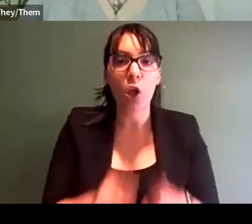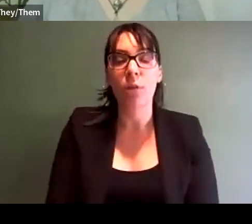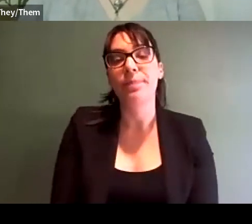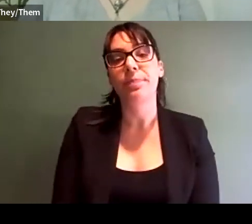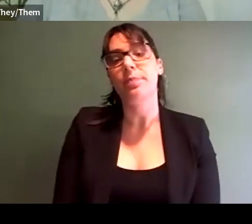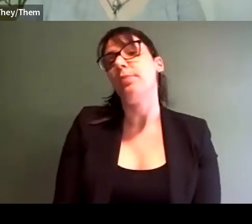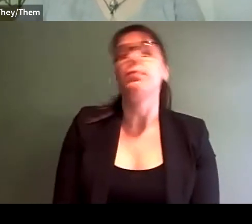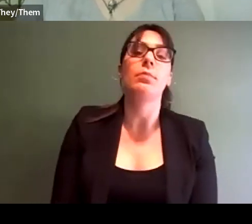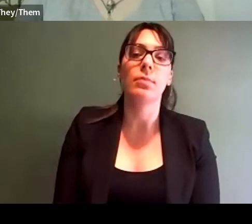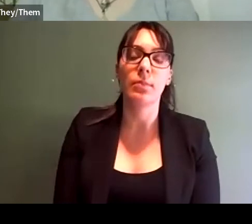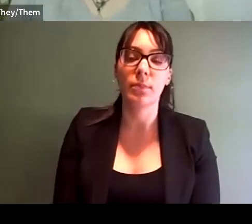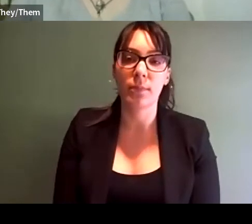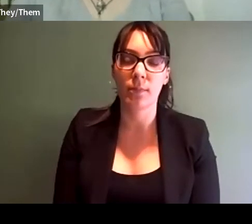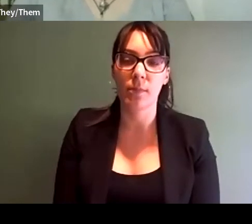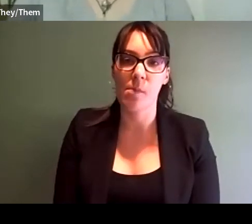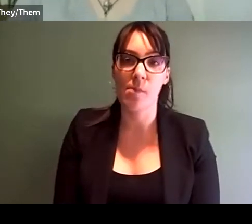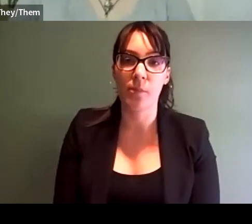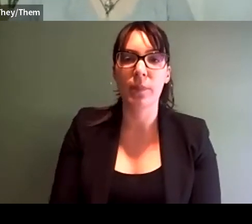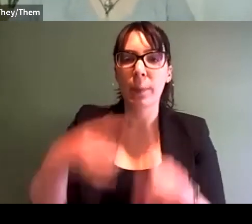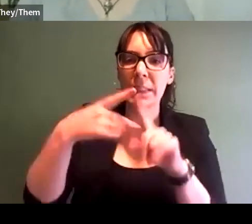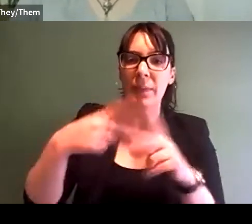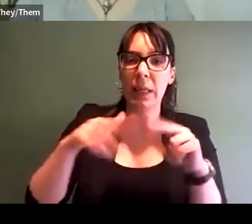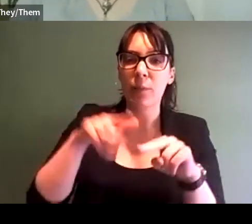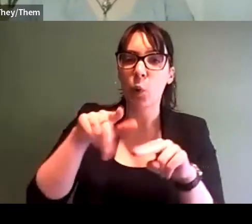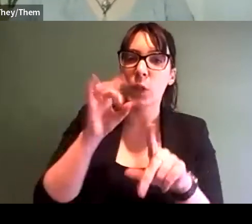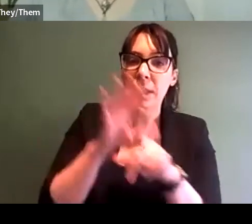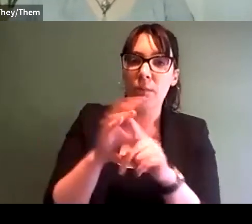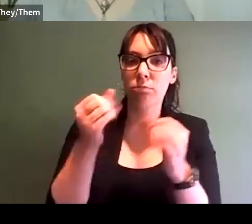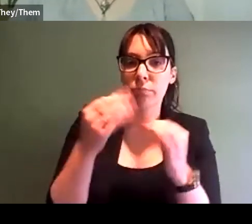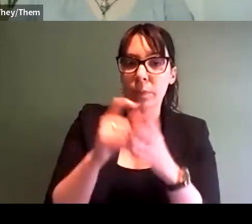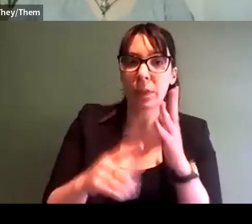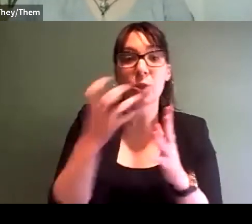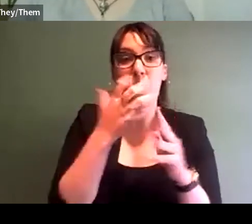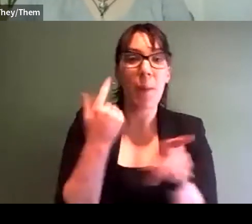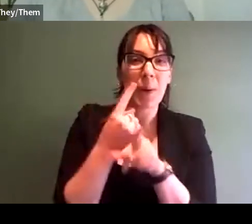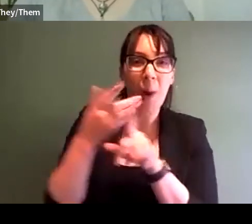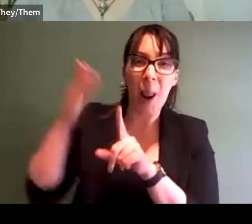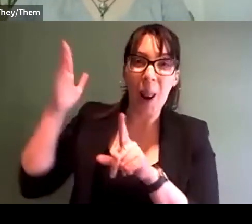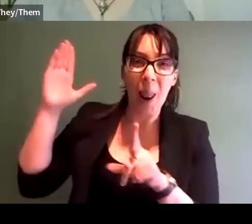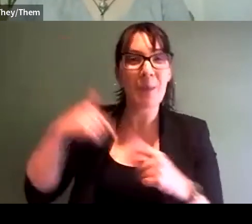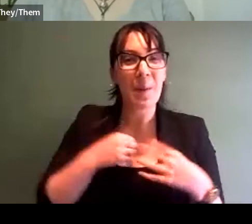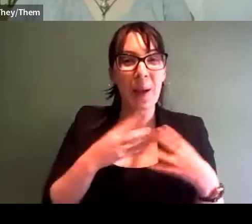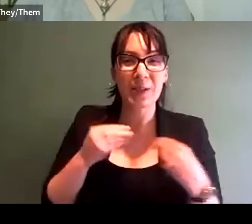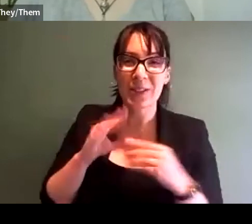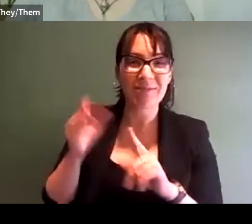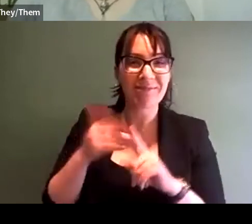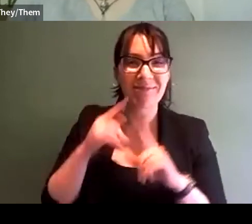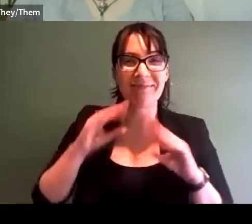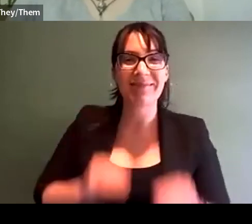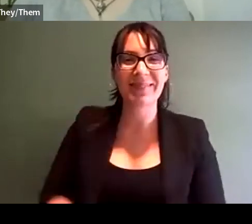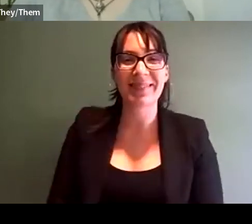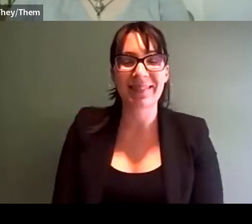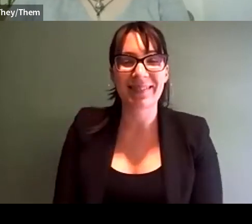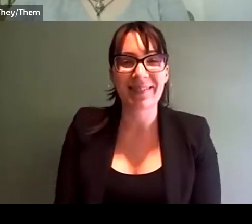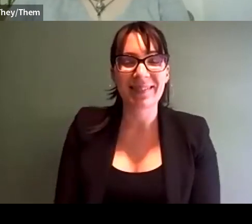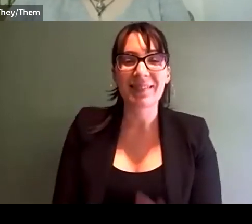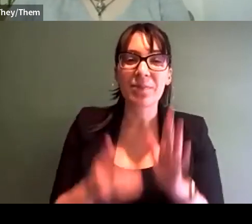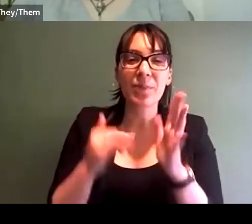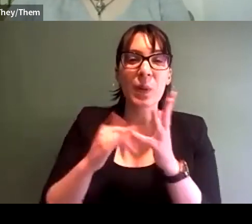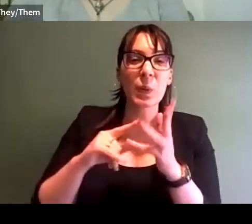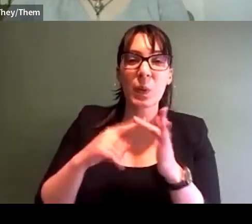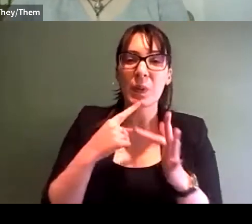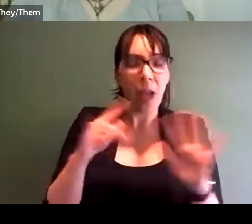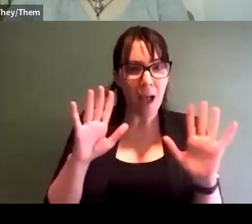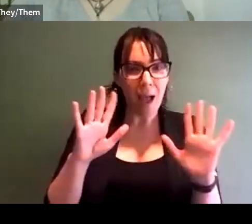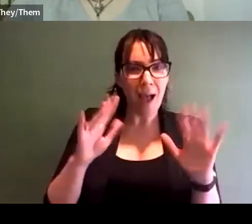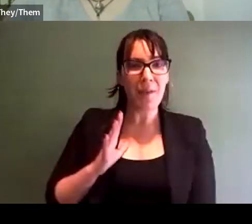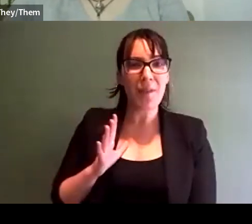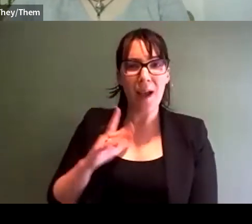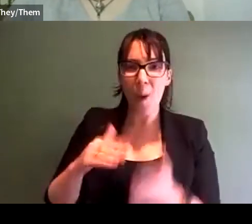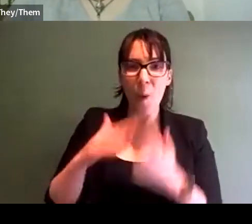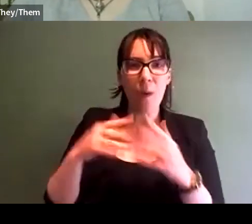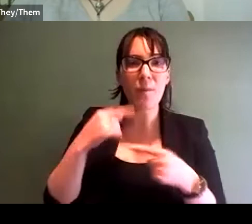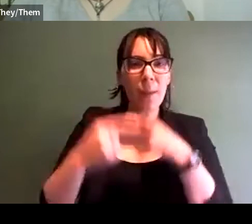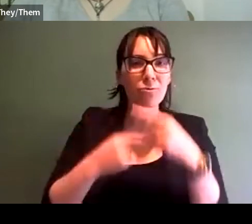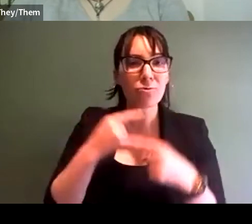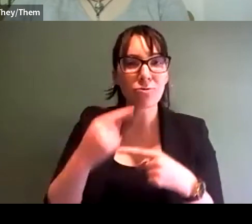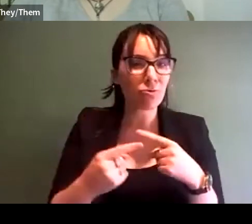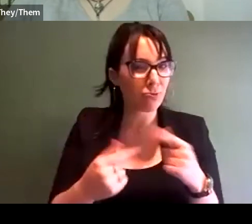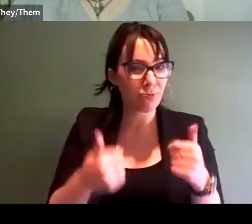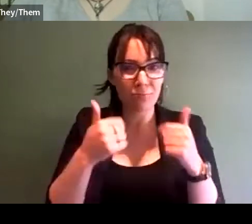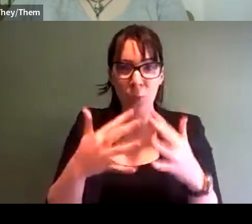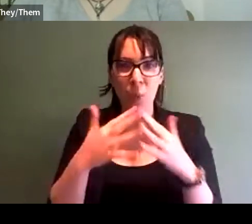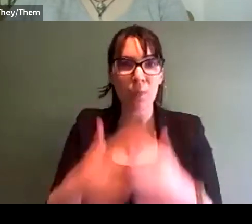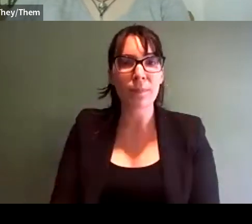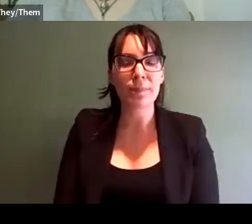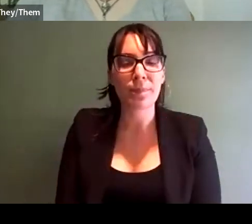biases, especially if you yourself don't have a disability. So, sort of going that already that's something I'm passionate about, um, no that's really helpful information and very, very practical as well.